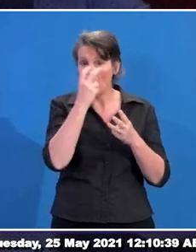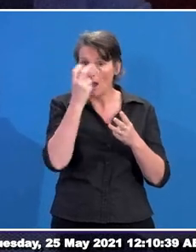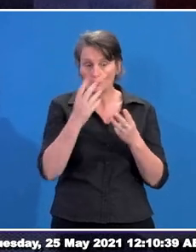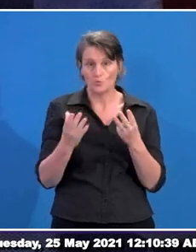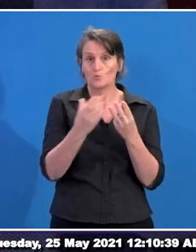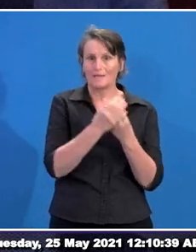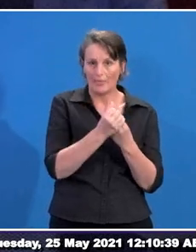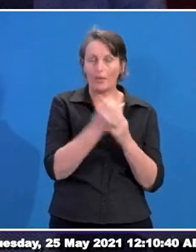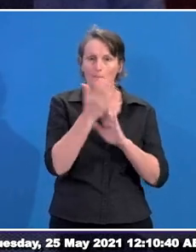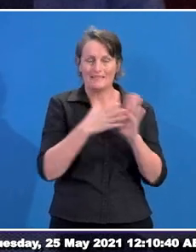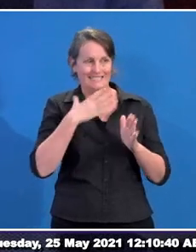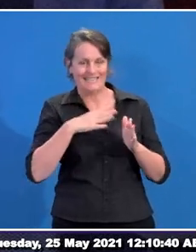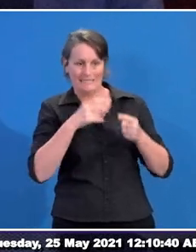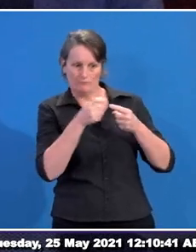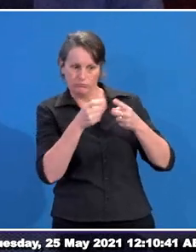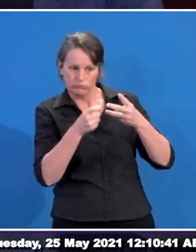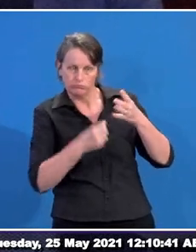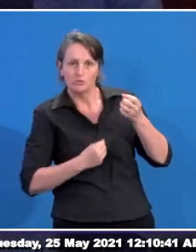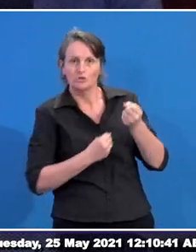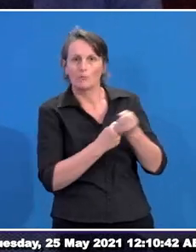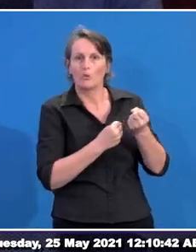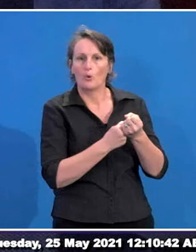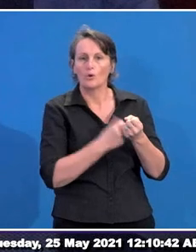enforces the importance of somebody who knows him well,